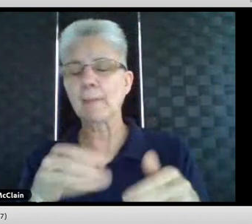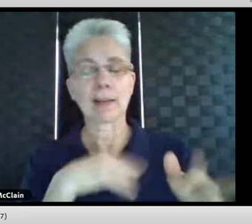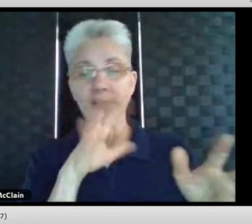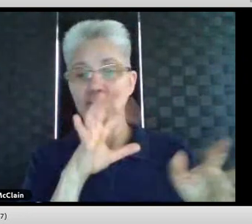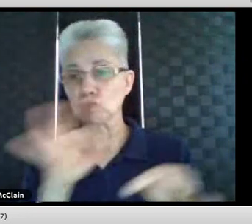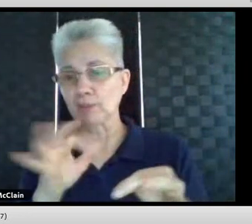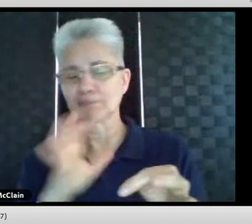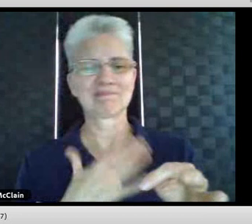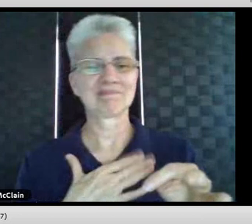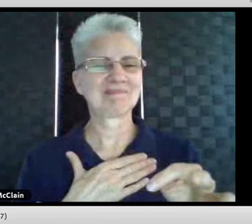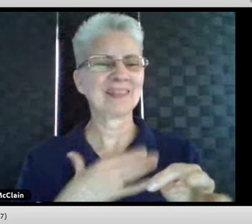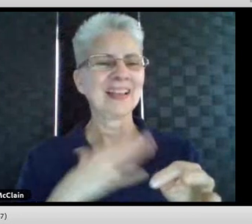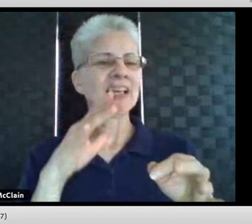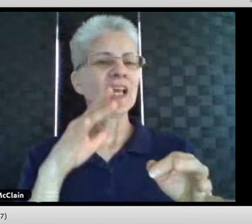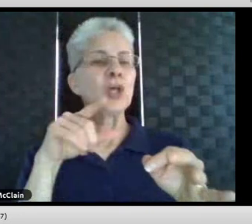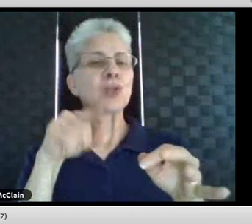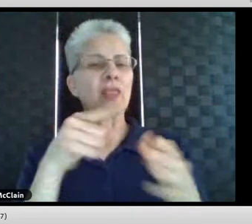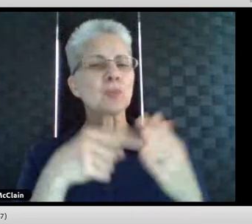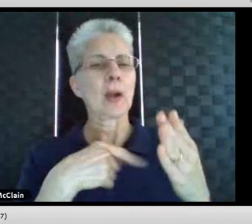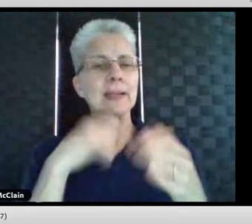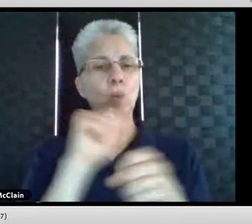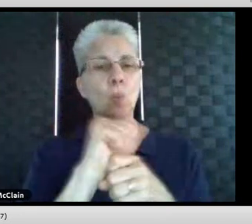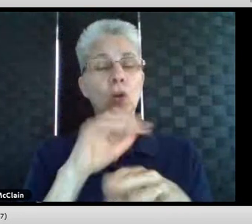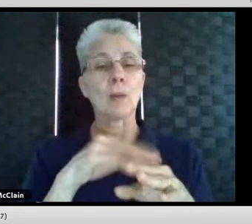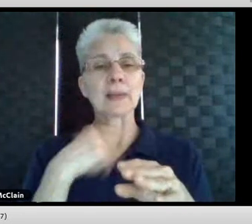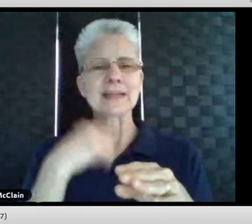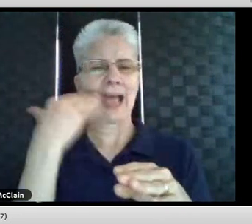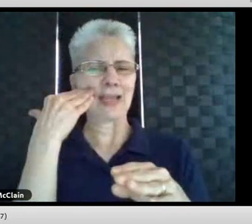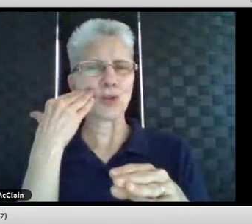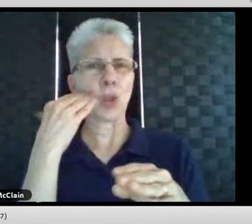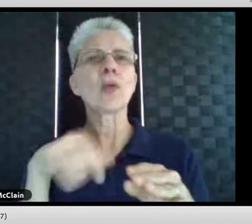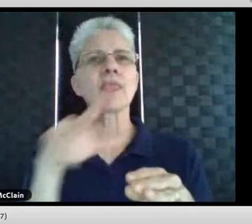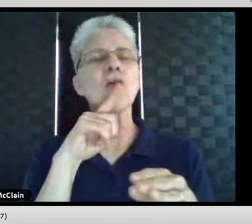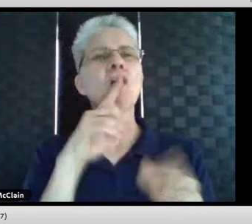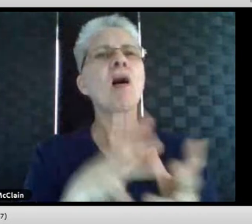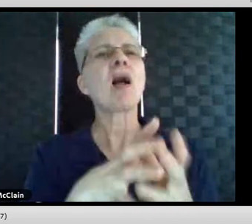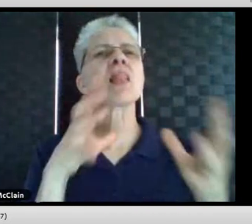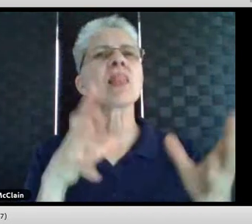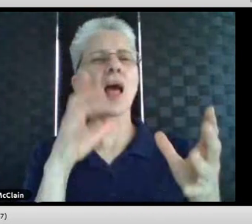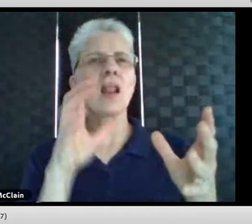I got distracted, and then this is what I need to work on because I know that there are a lot of toolbars